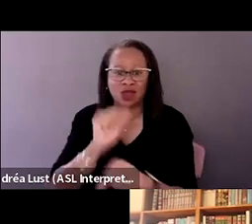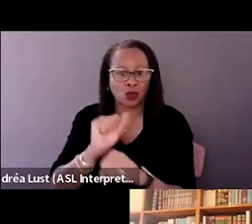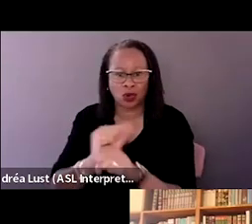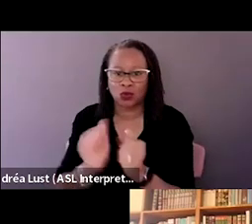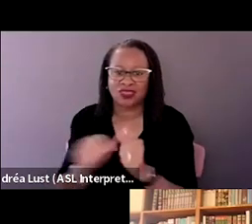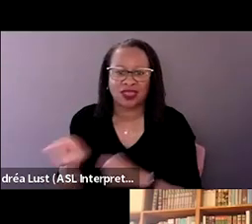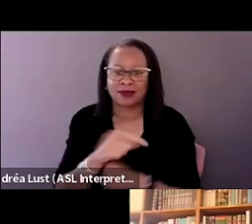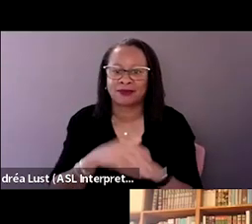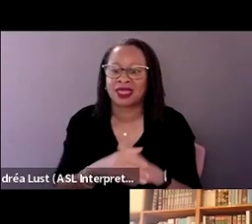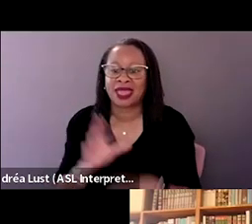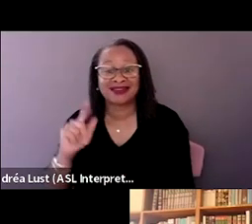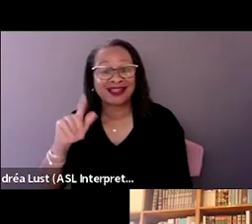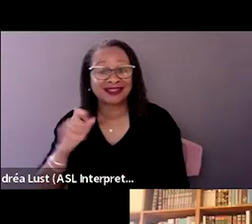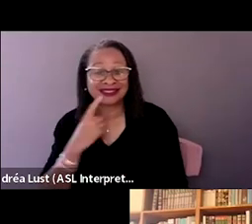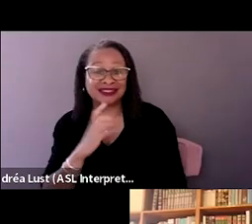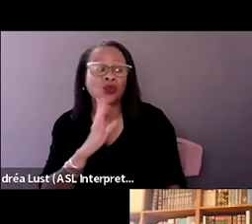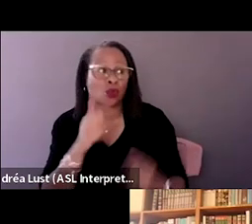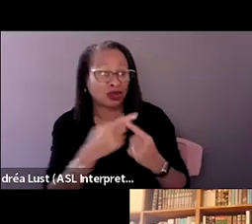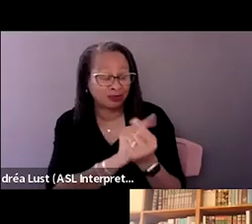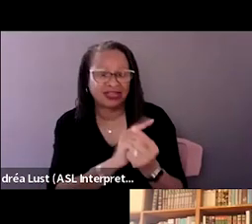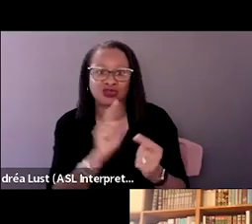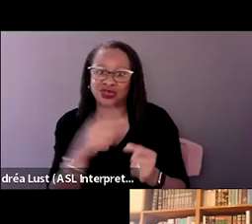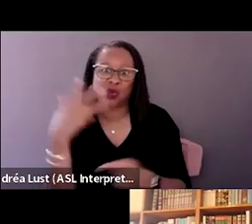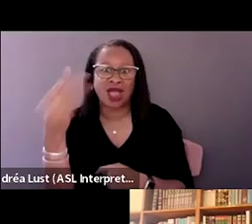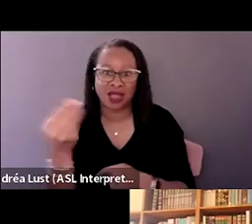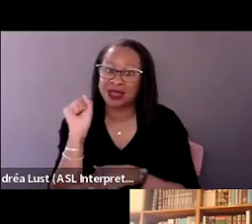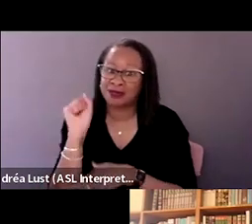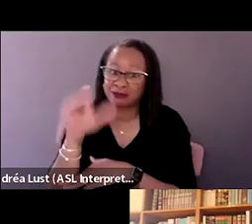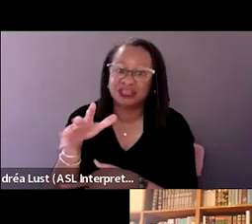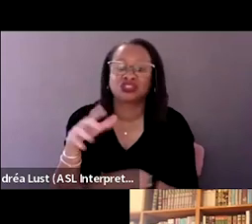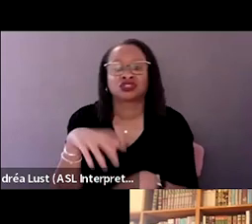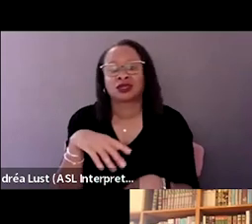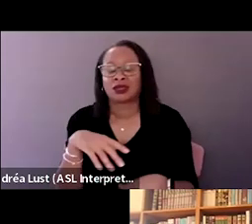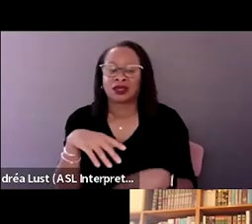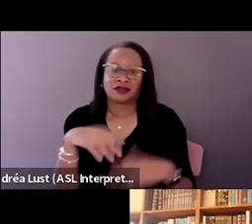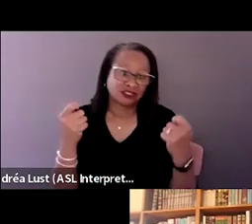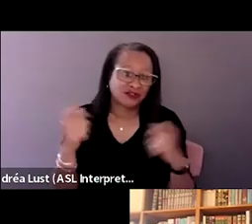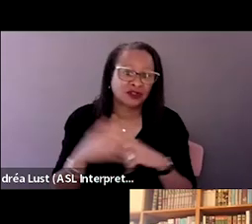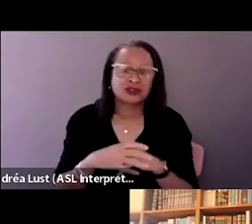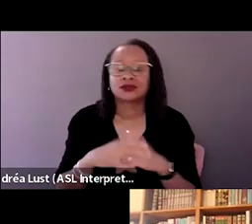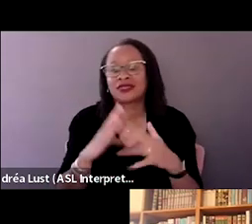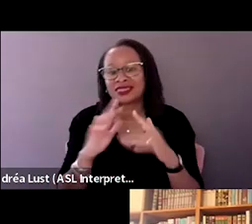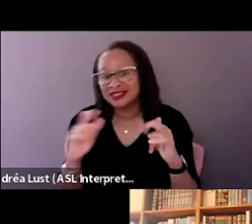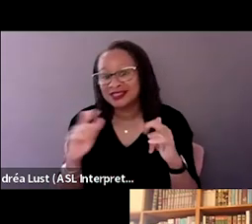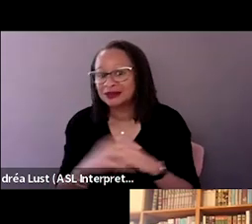that would answer that, is go out there, festivals, pitching and things like that to meet these people.